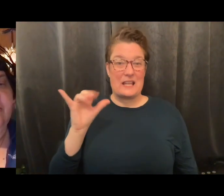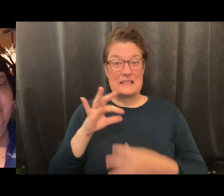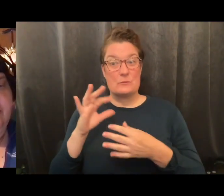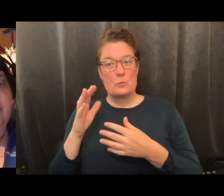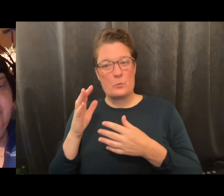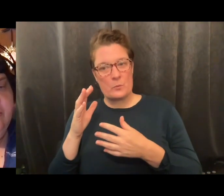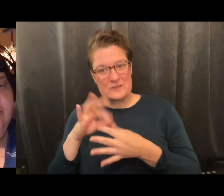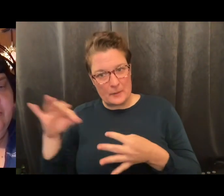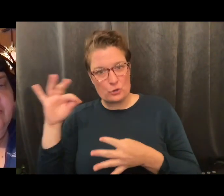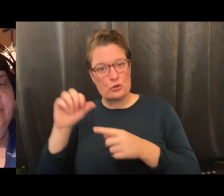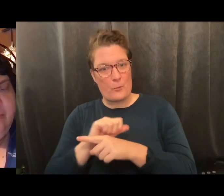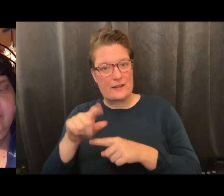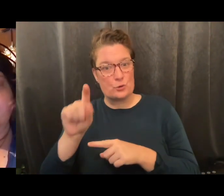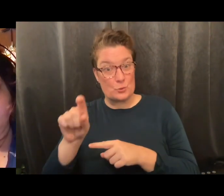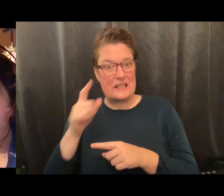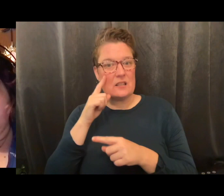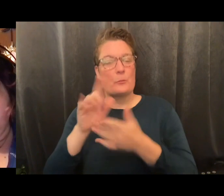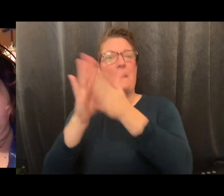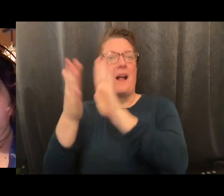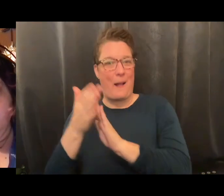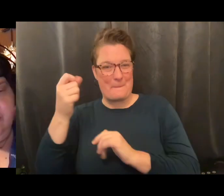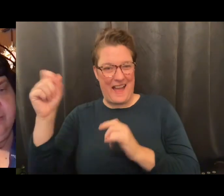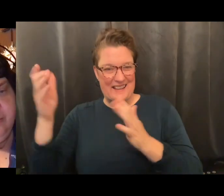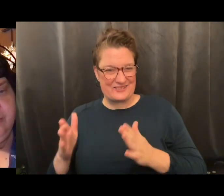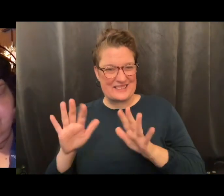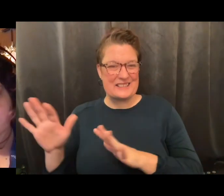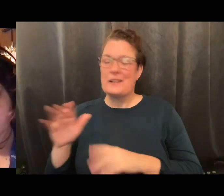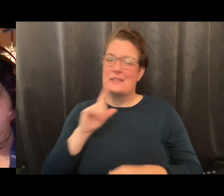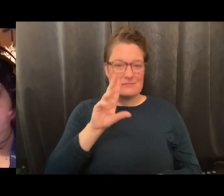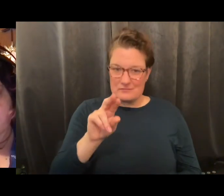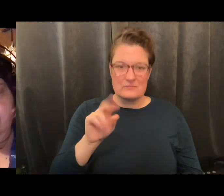It was actually being a spiritual activist. It served me in a very deep way.